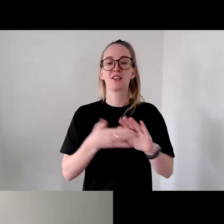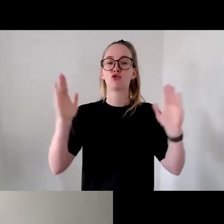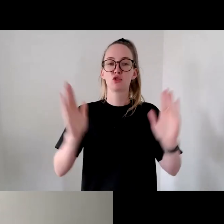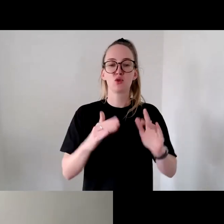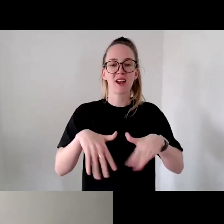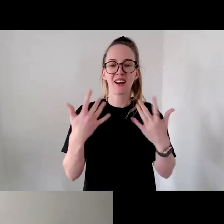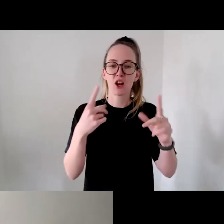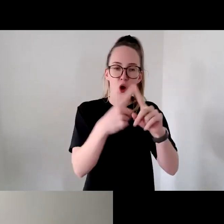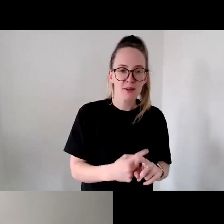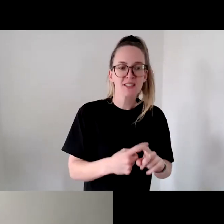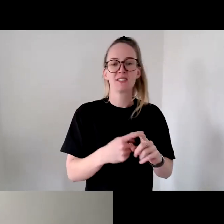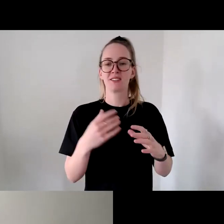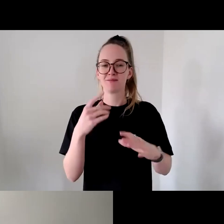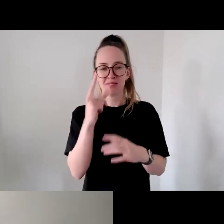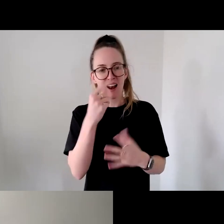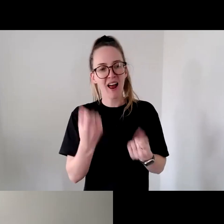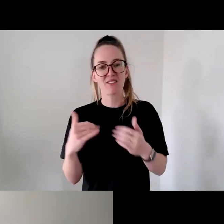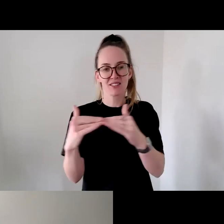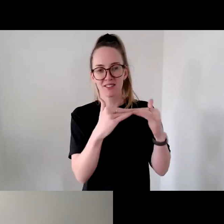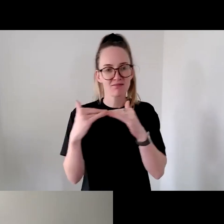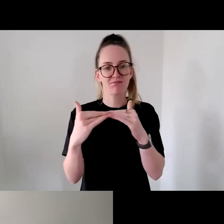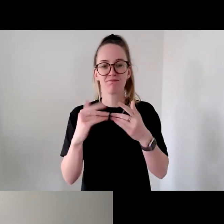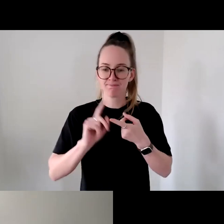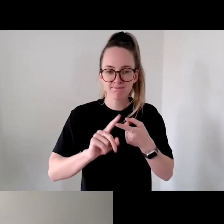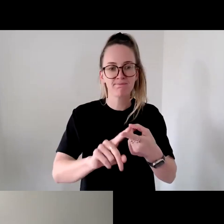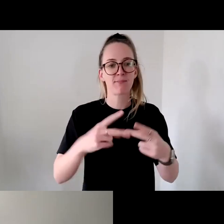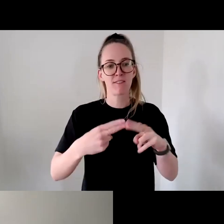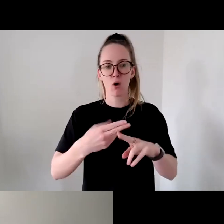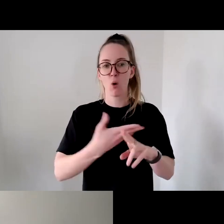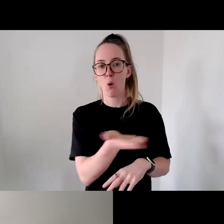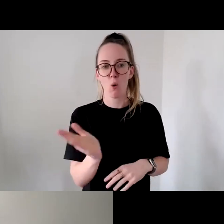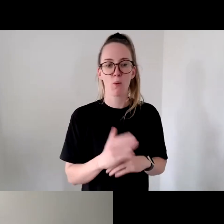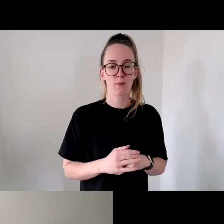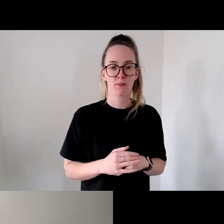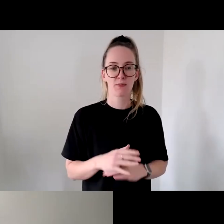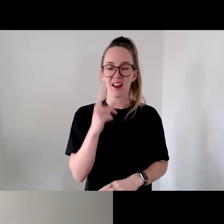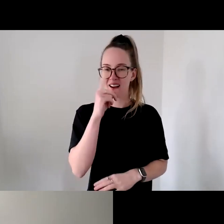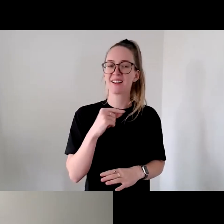you made it consistent and really quickly it informed some of our recommendations,